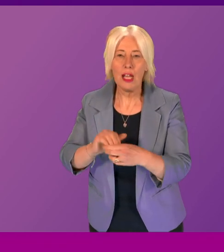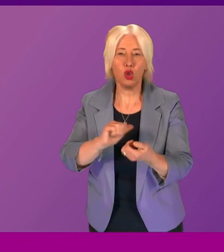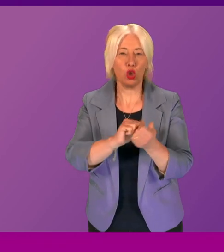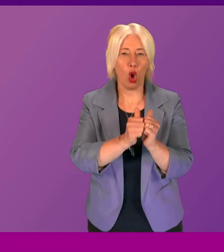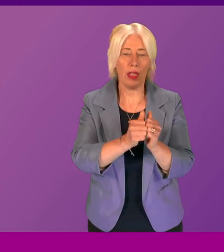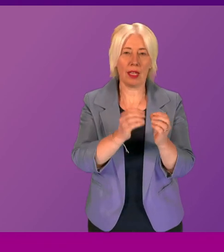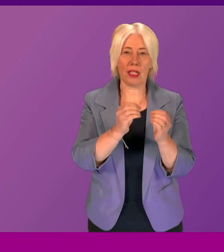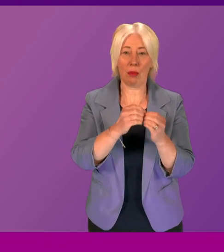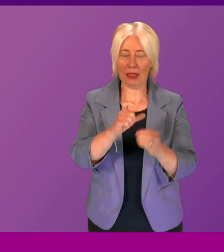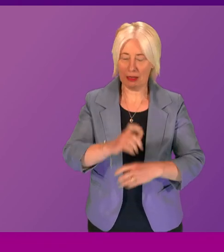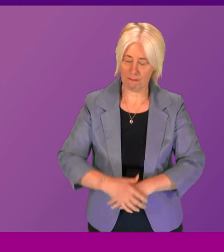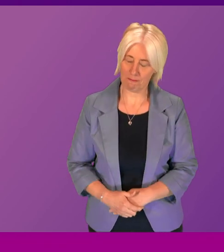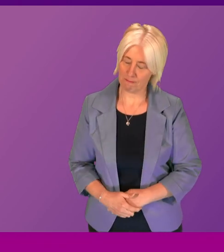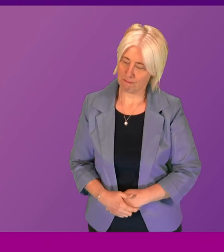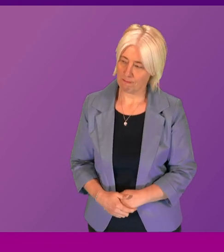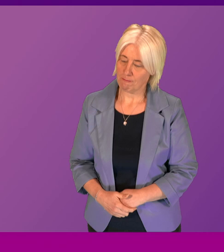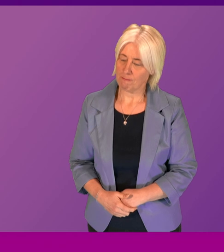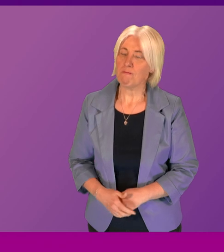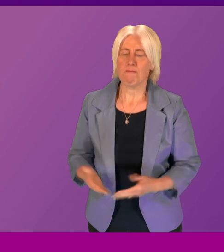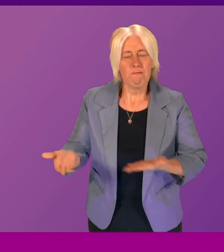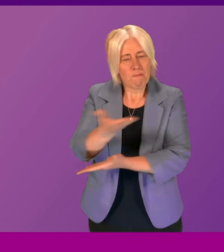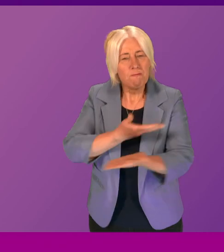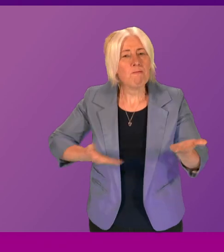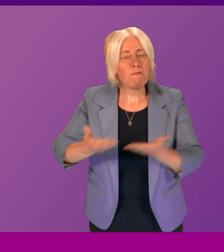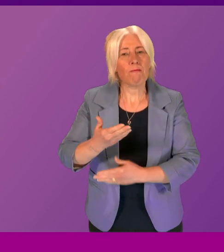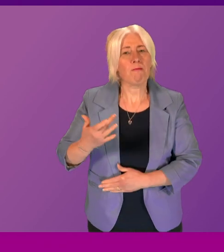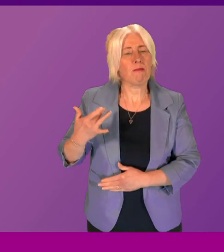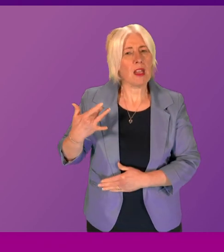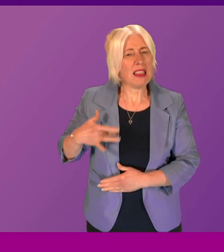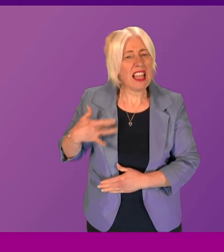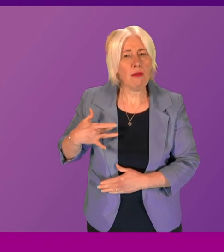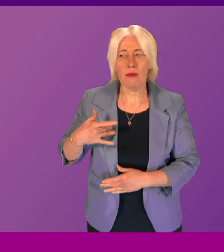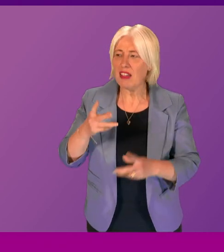When we are discussing issues of life and death in our national health service, I think—to